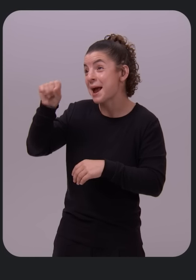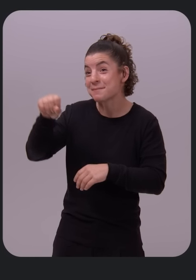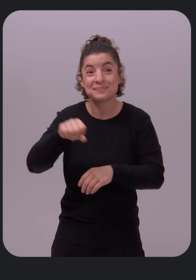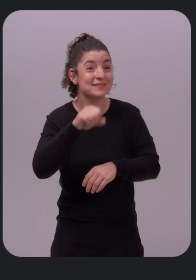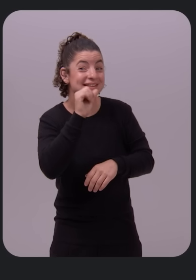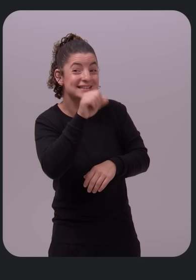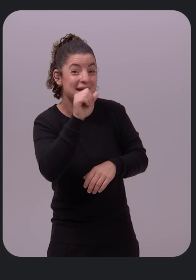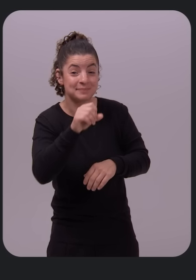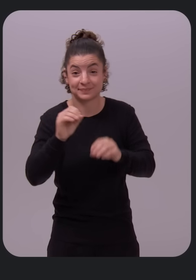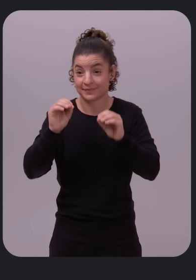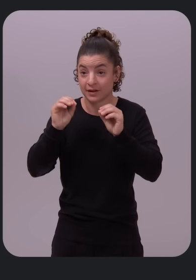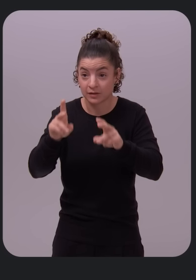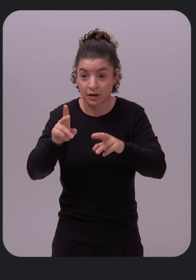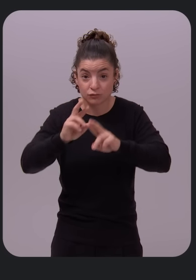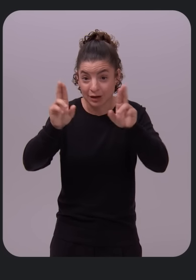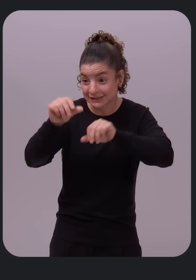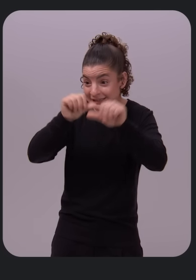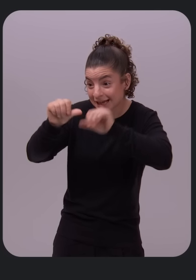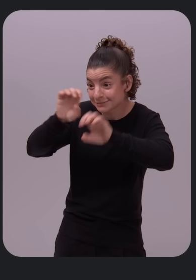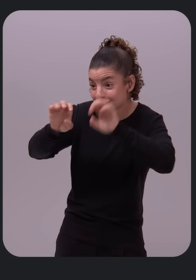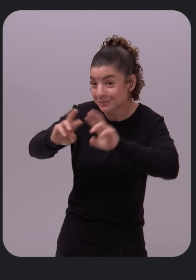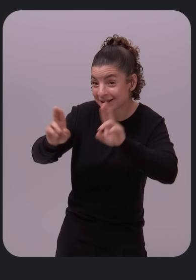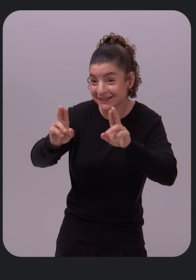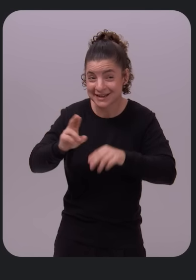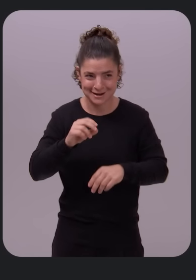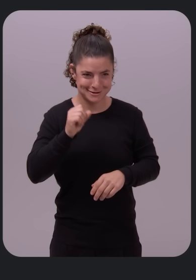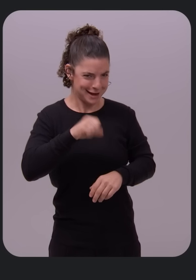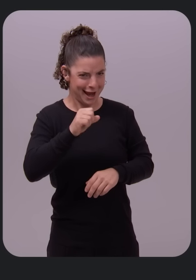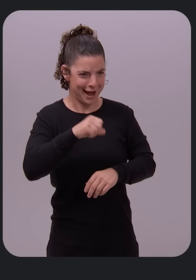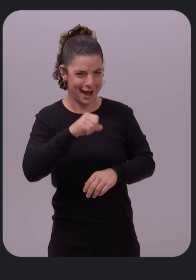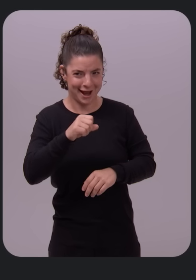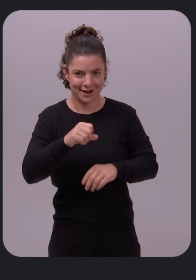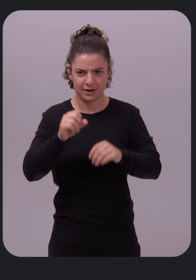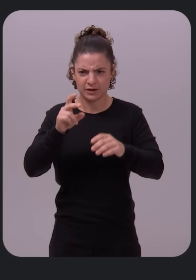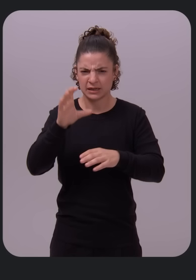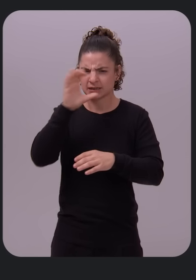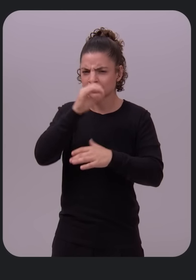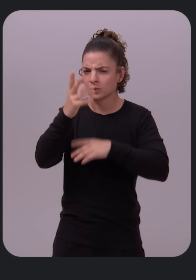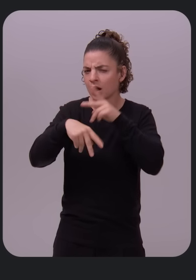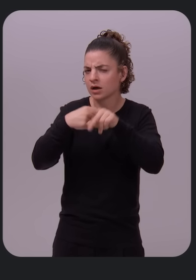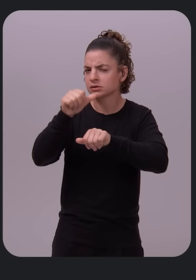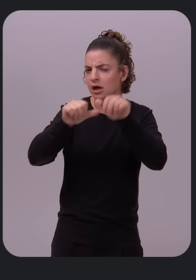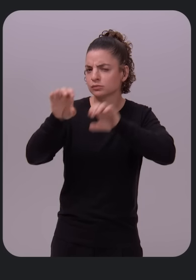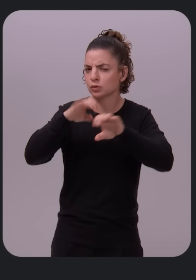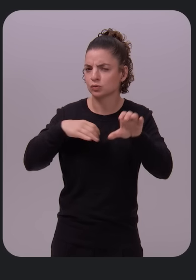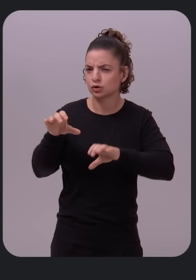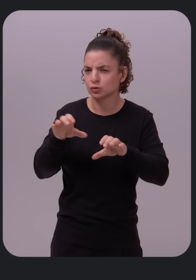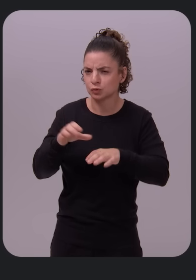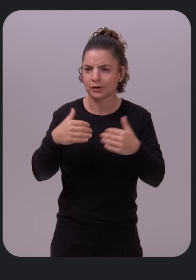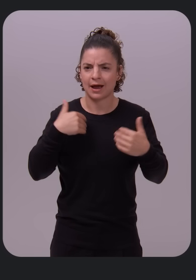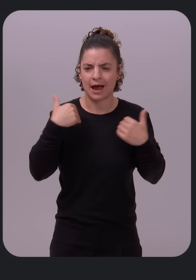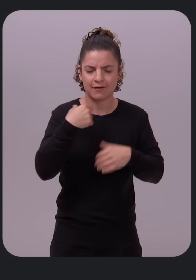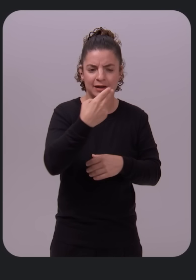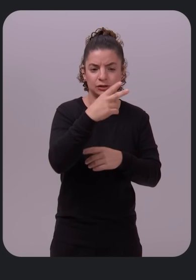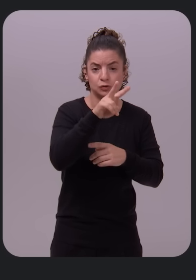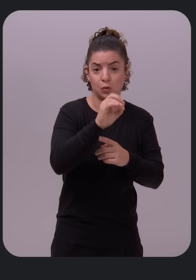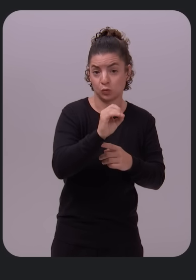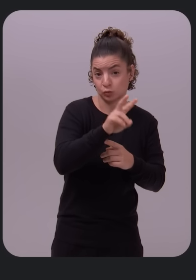Are you ready for your science experiment? Yeah. Can you guess which experiment I'm trying to do? I have hydrogen peroxide, and dish soap, and yeast.